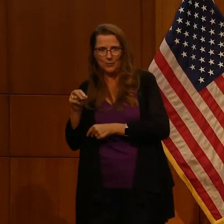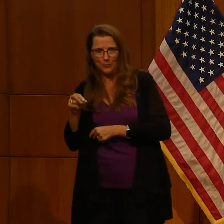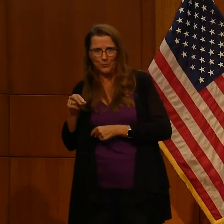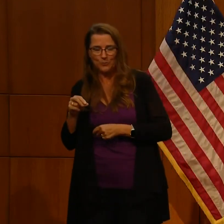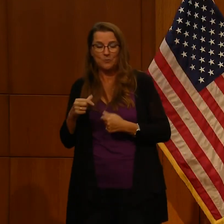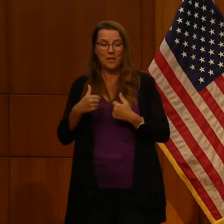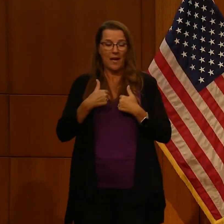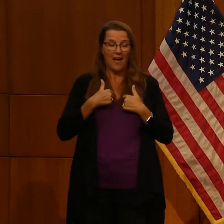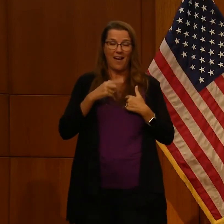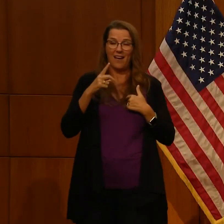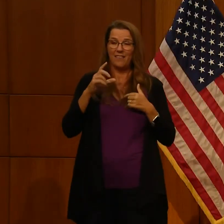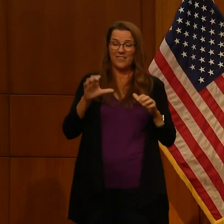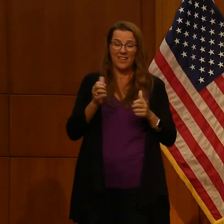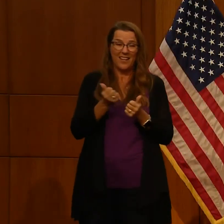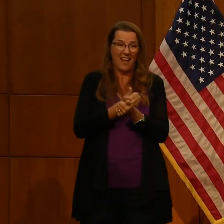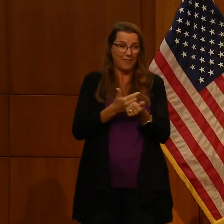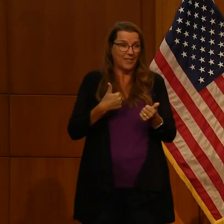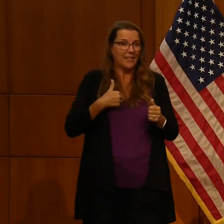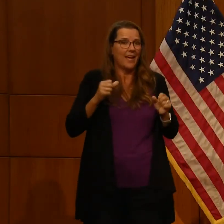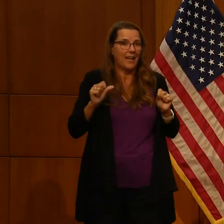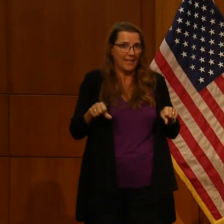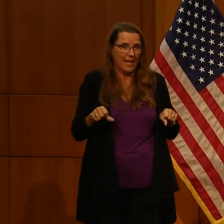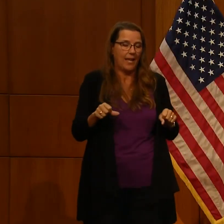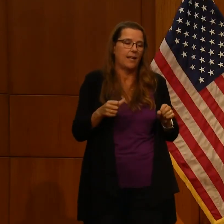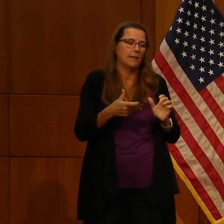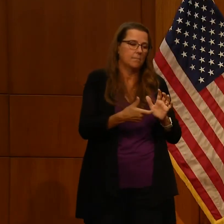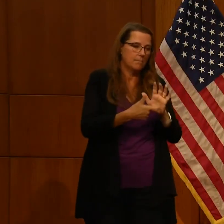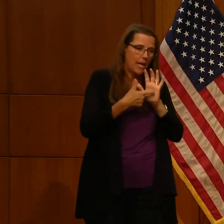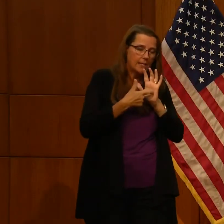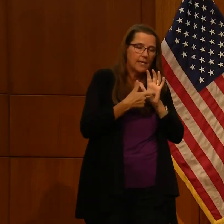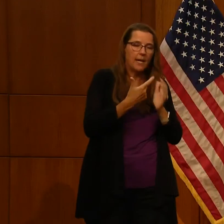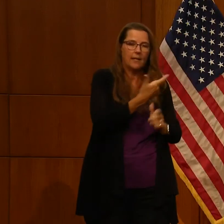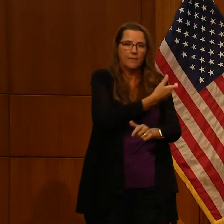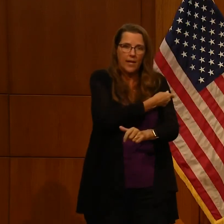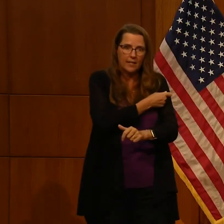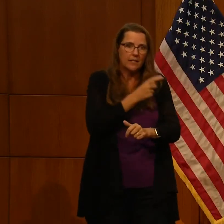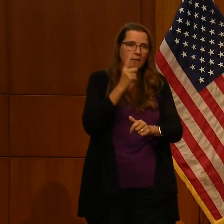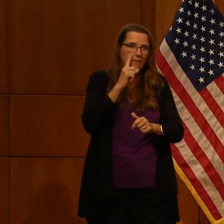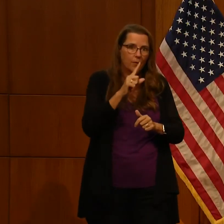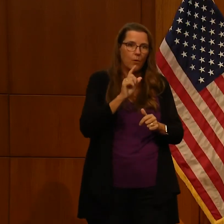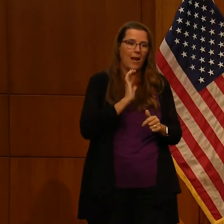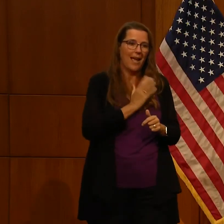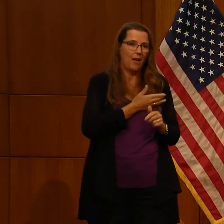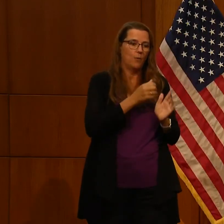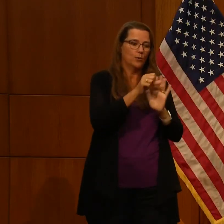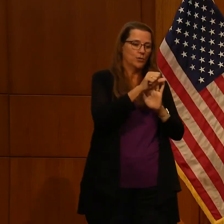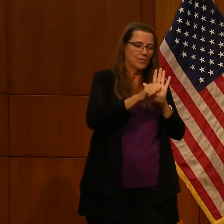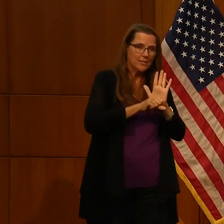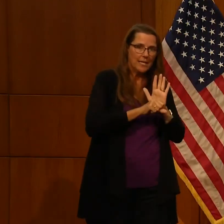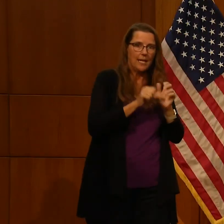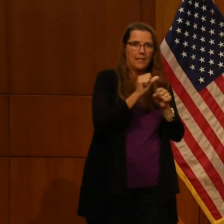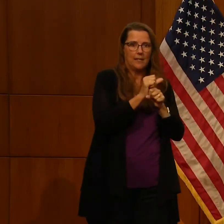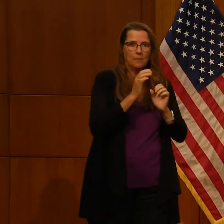SOME THINGS THAT I CAN'T DO. I HAVE DONE EVERYTHING THAT I CAN,